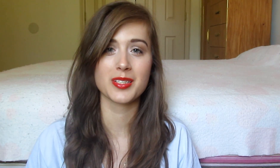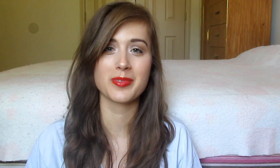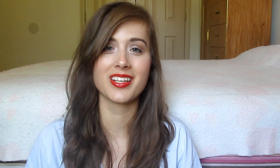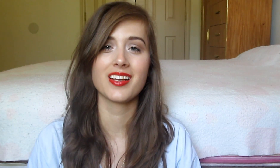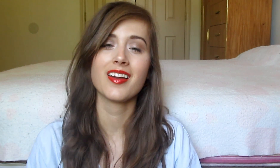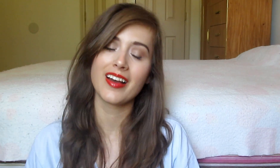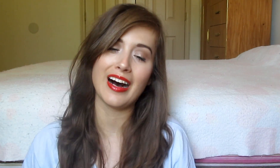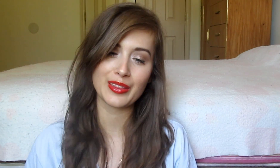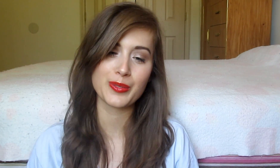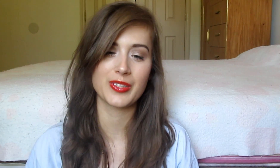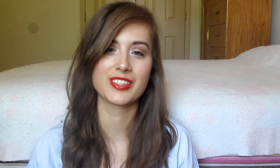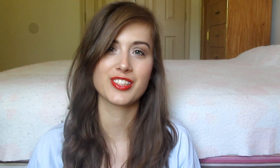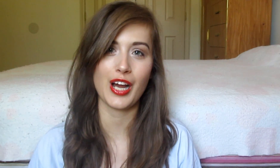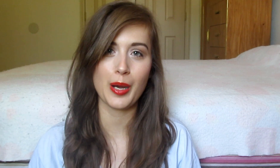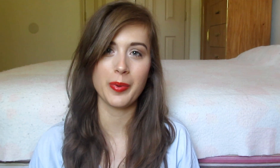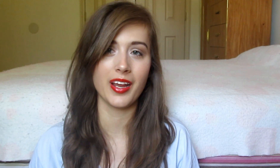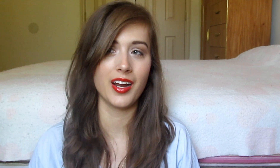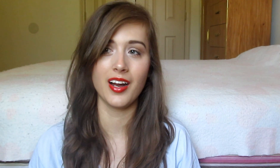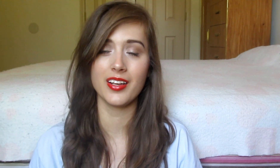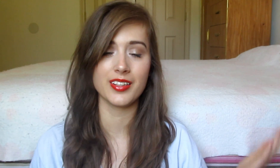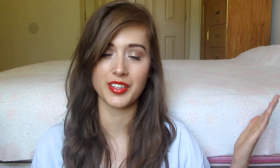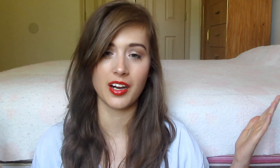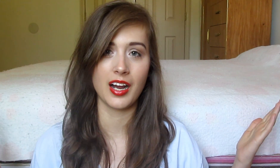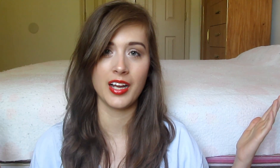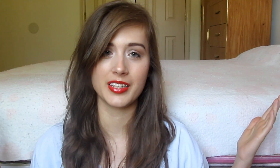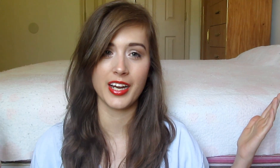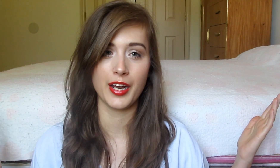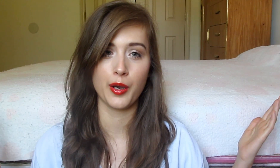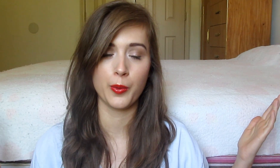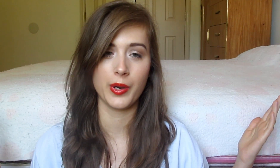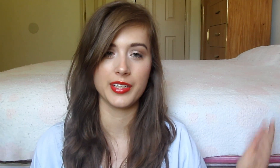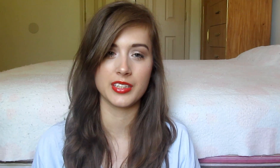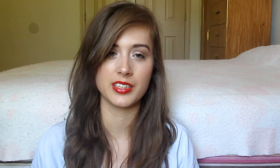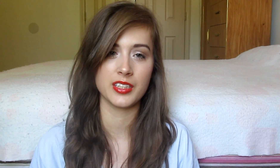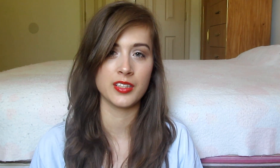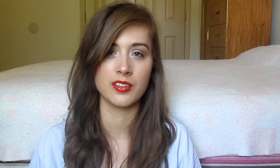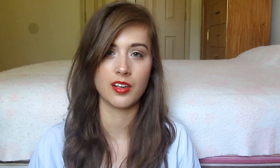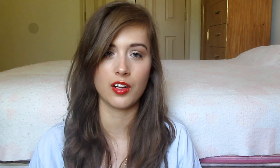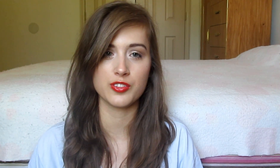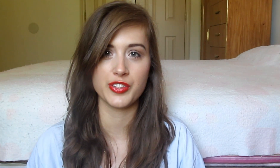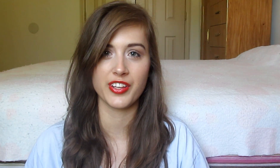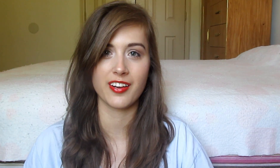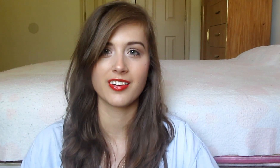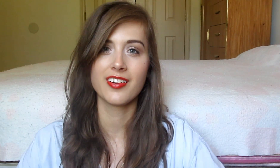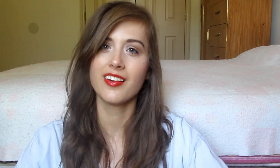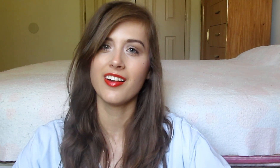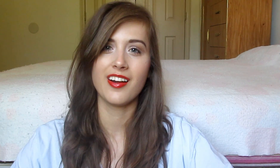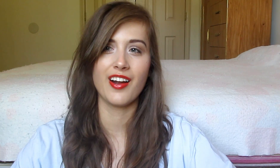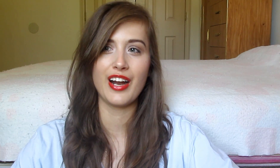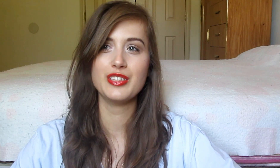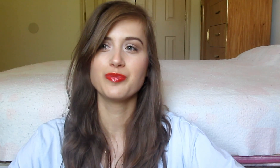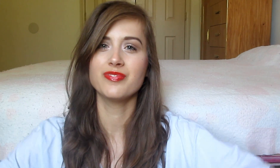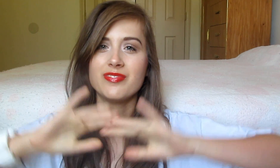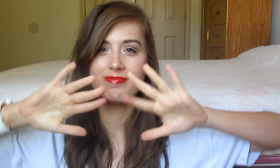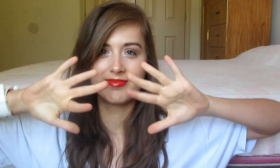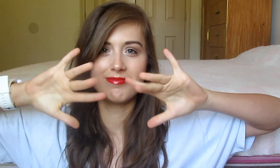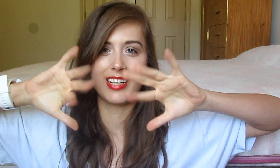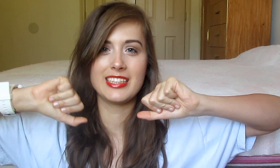see me at the workshop and I can’t wait to see all of you there. Alright. Bye.